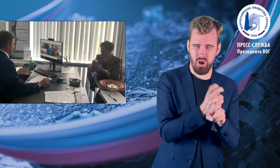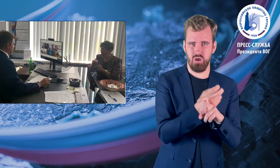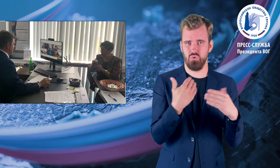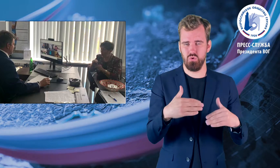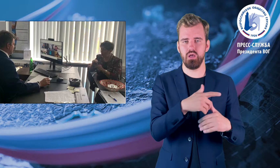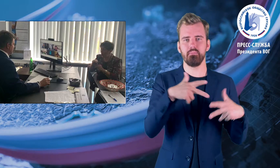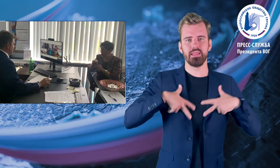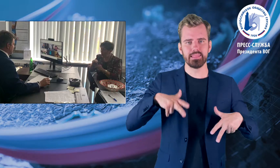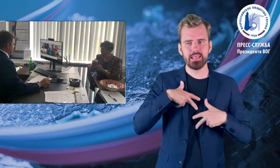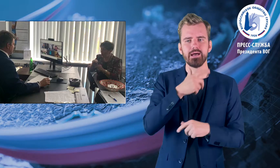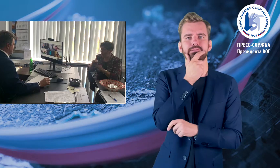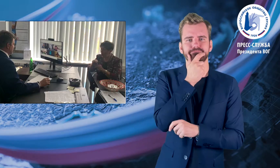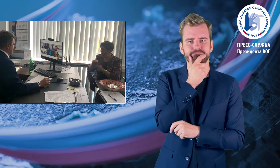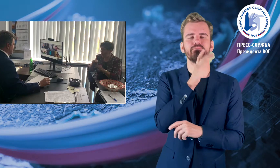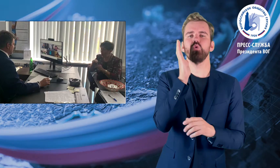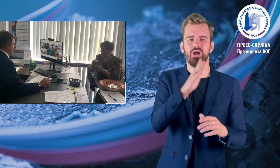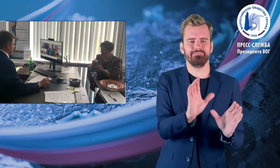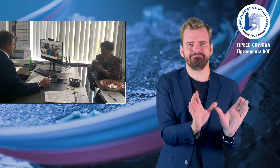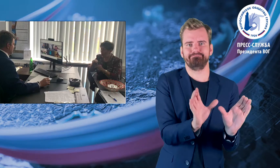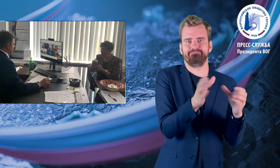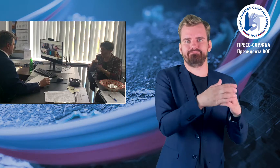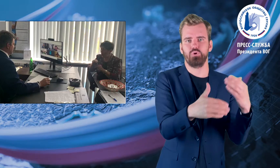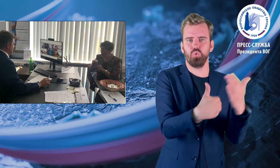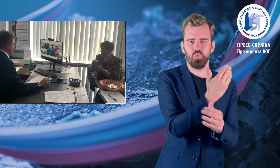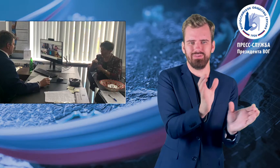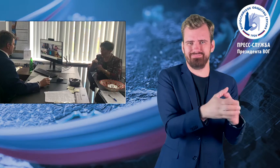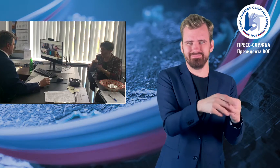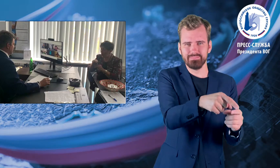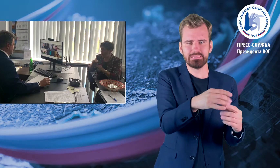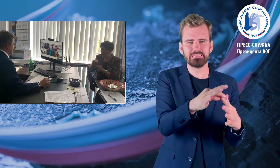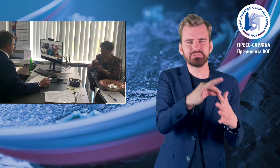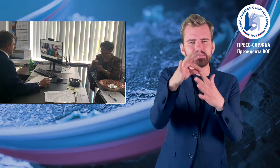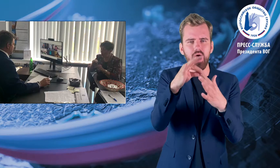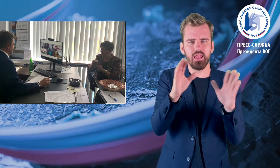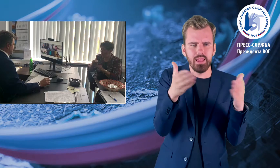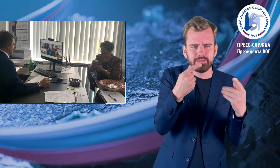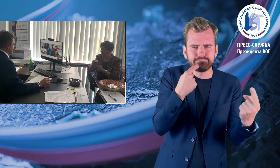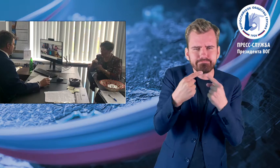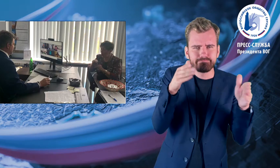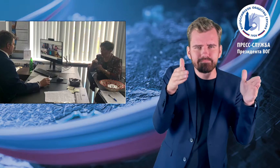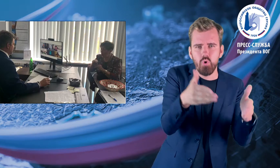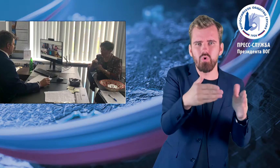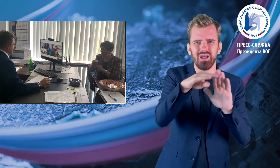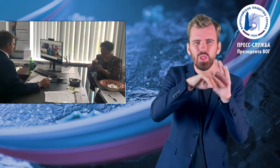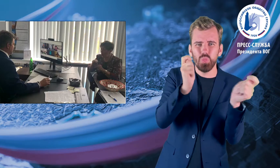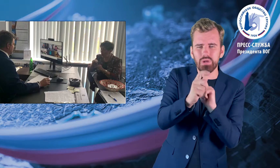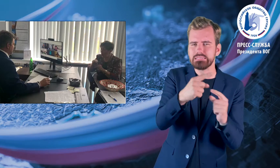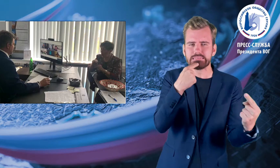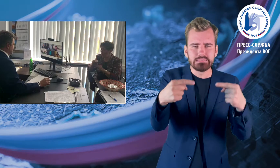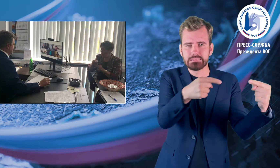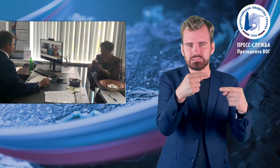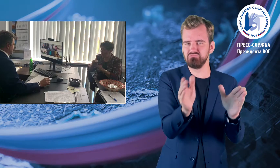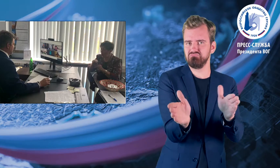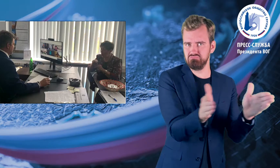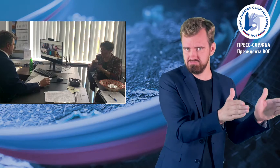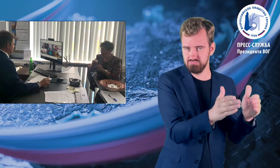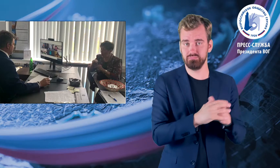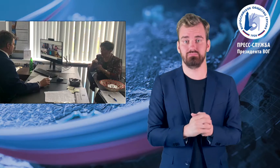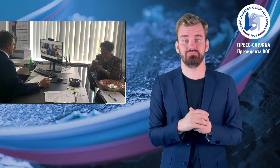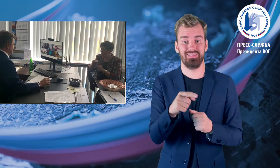The ministry is already preparing a working group to discuss such issues.